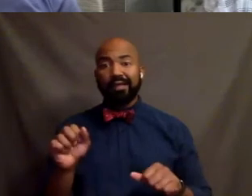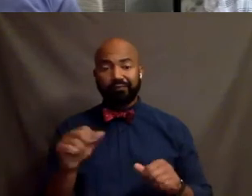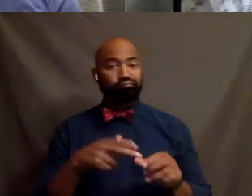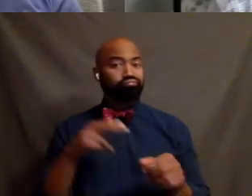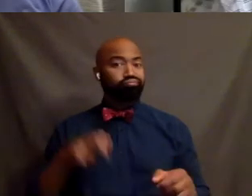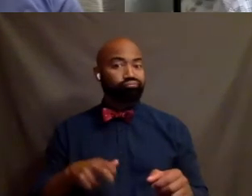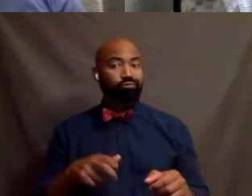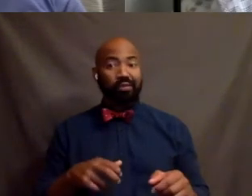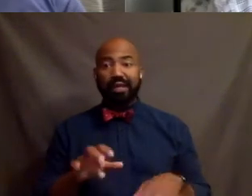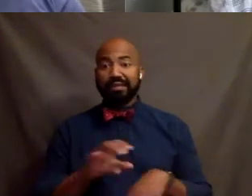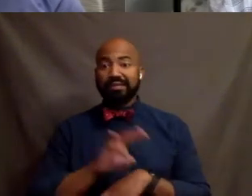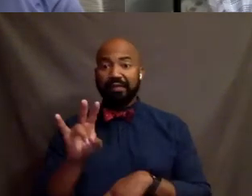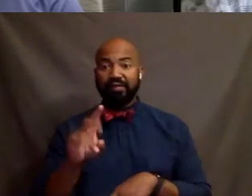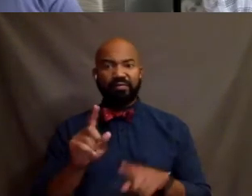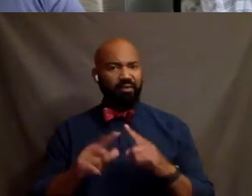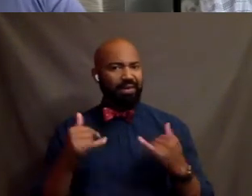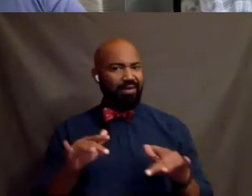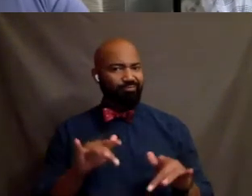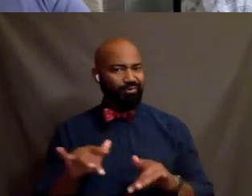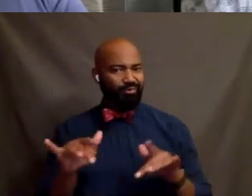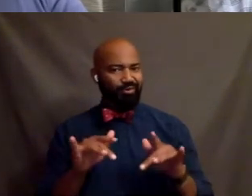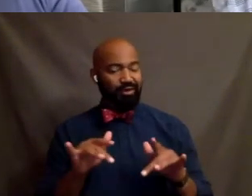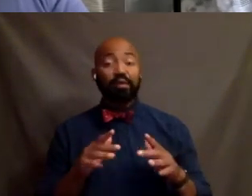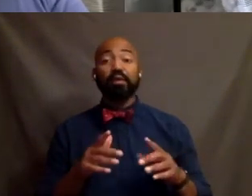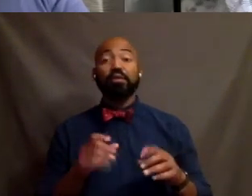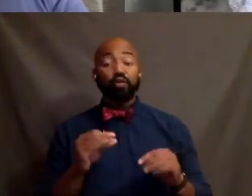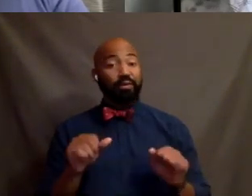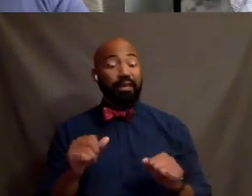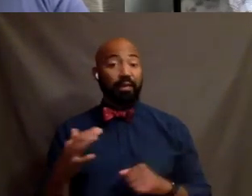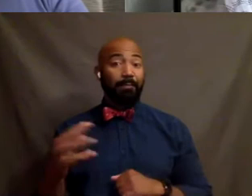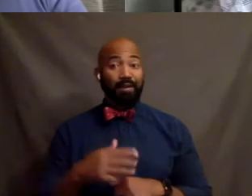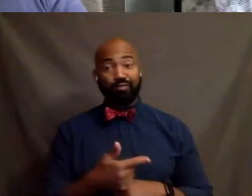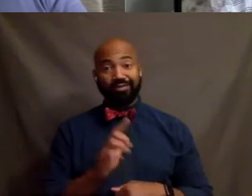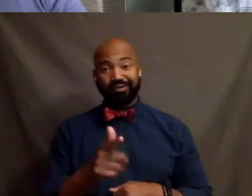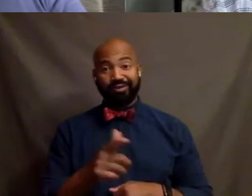if you'd like to hear the rest of the great answers. So the next question is, I don't know if this is related,